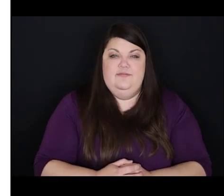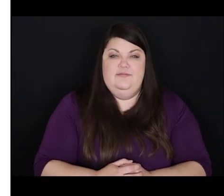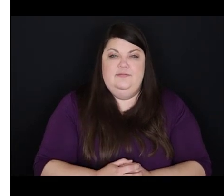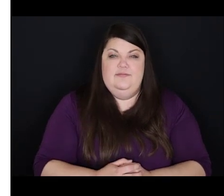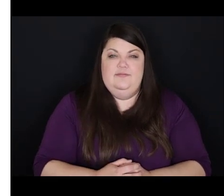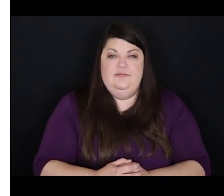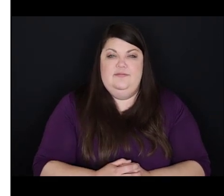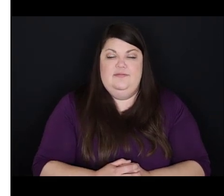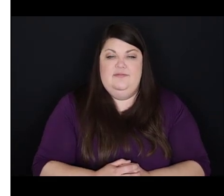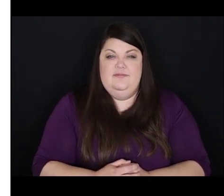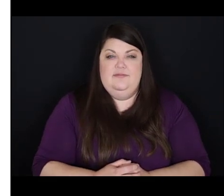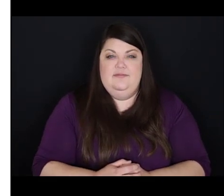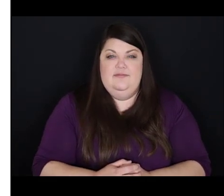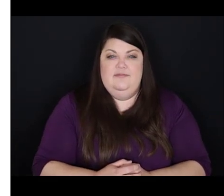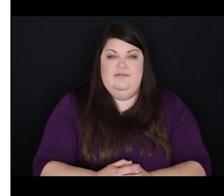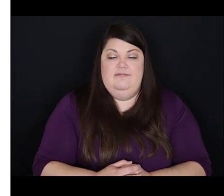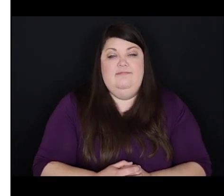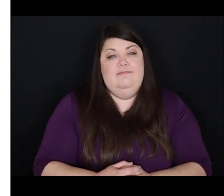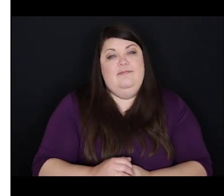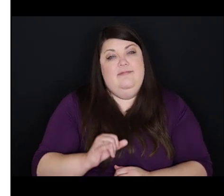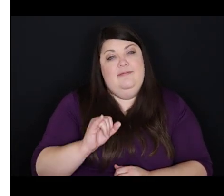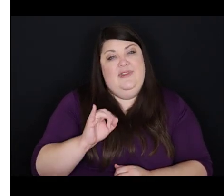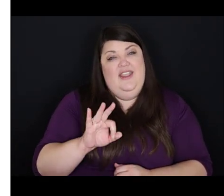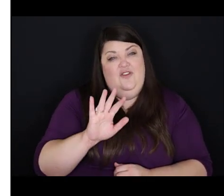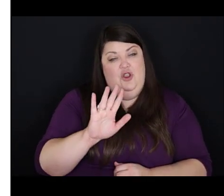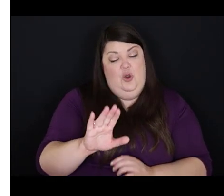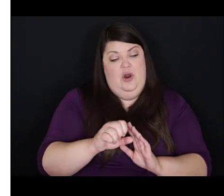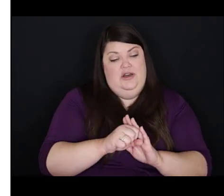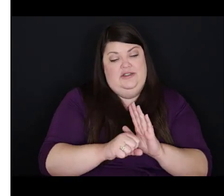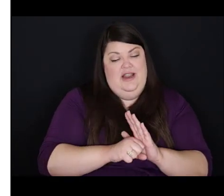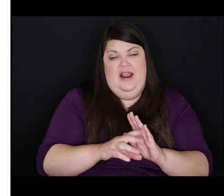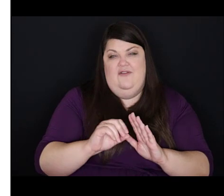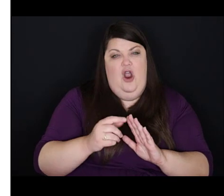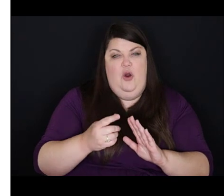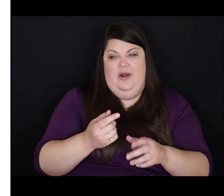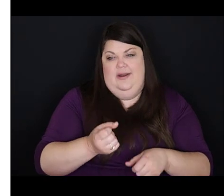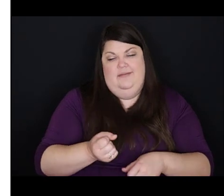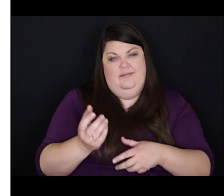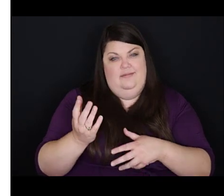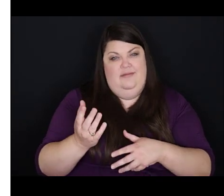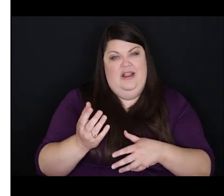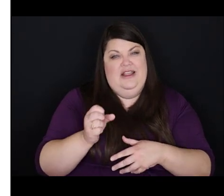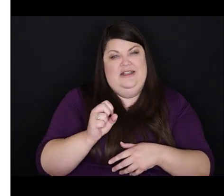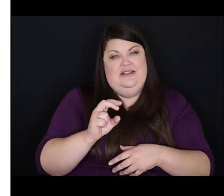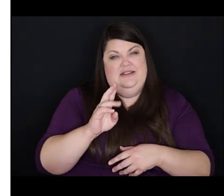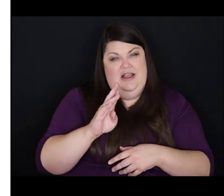Should your State have already phased out the subminimum wage or is planning to do so,